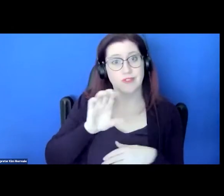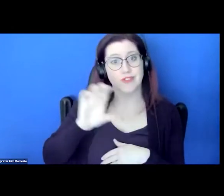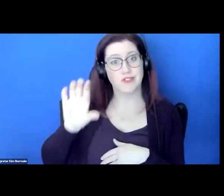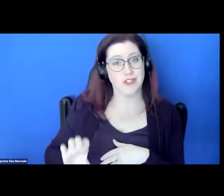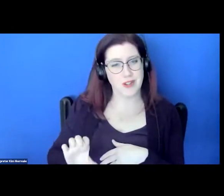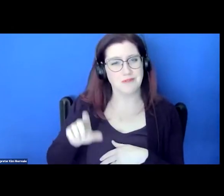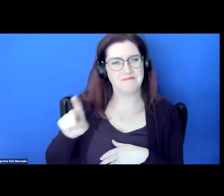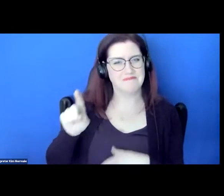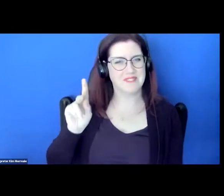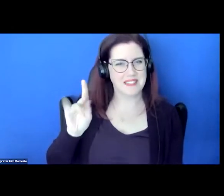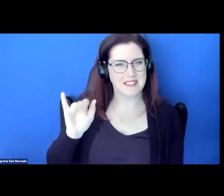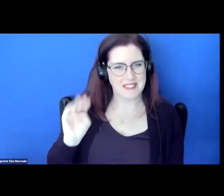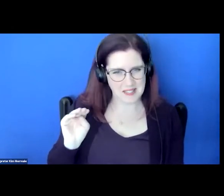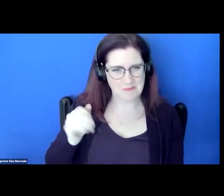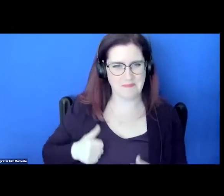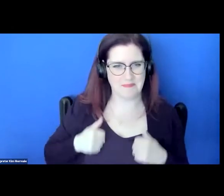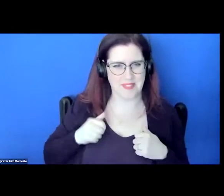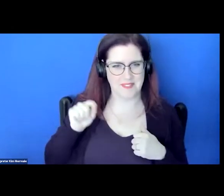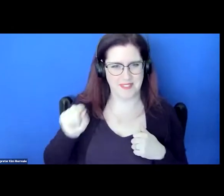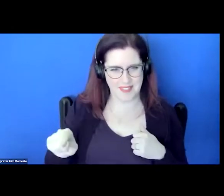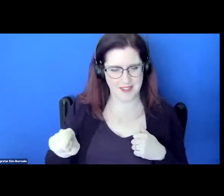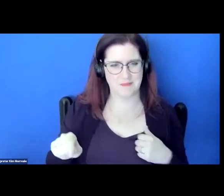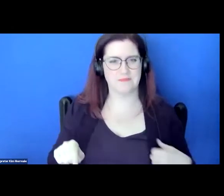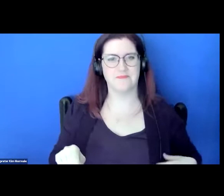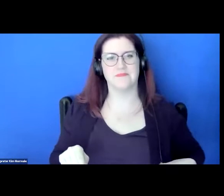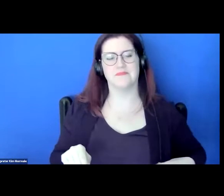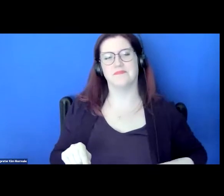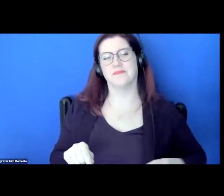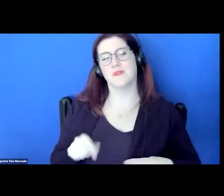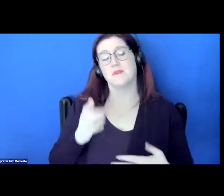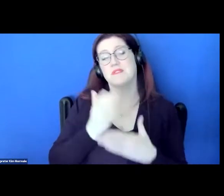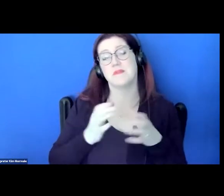but I'll go into that in a second. So urban Indians are tribal members who are currently living